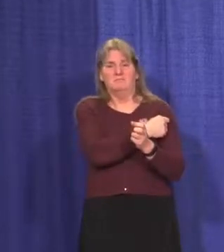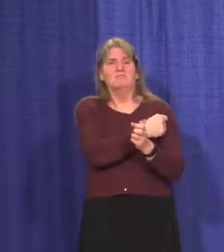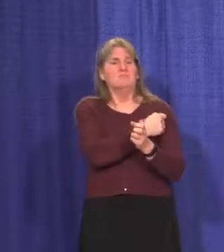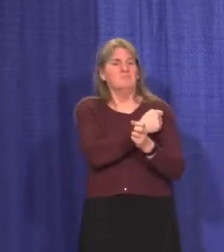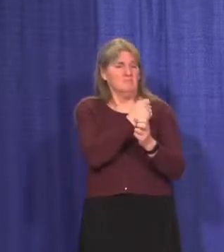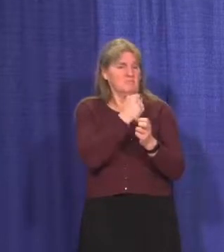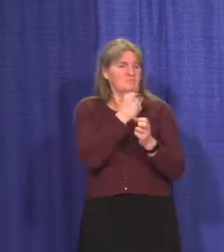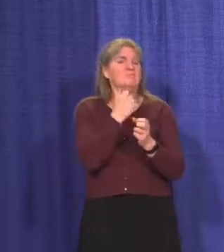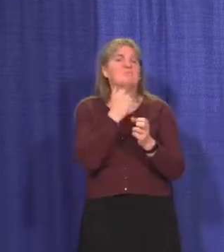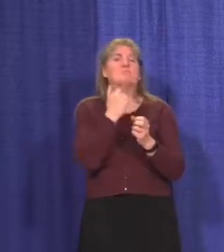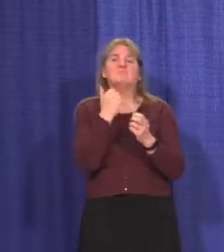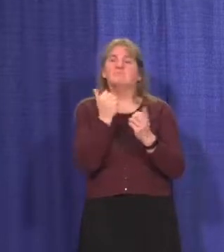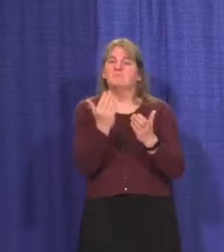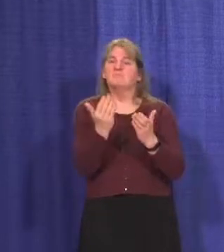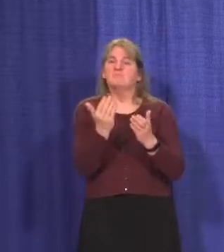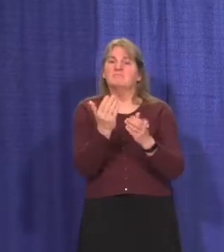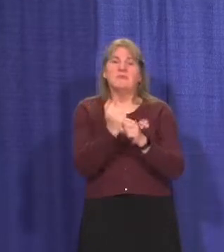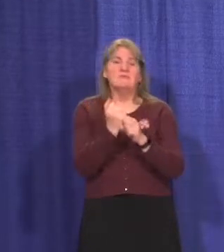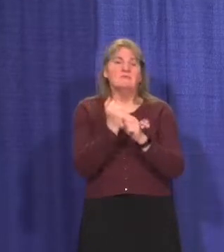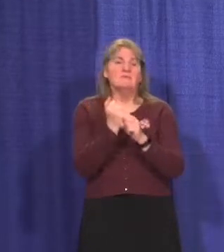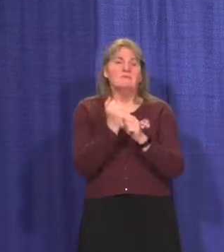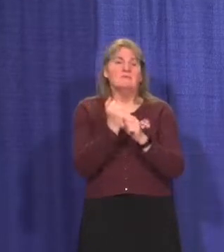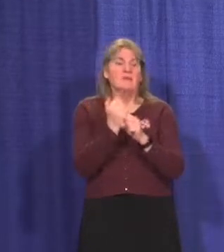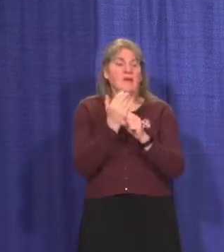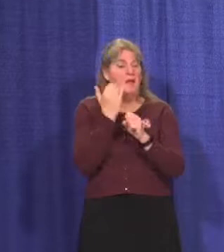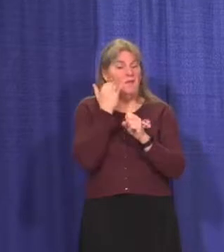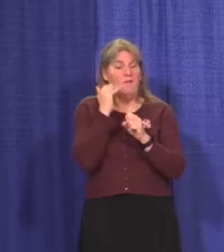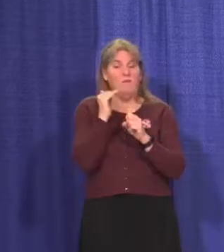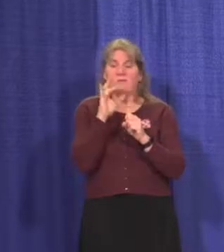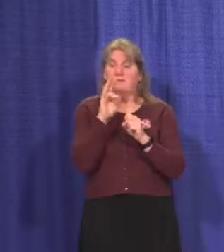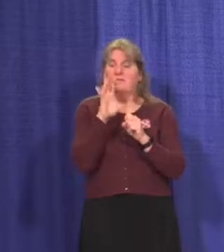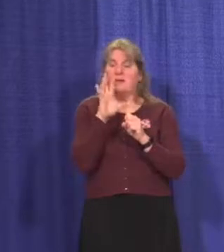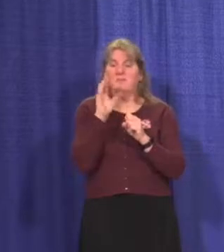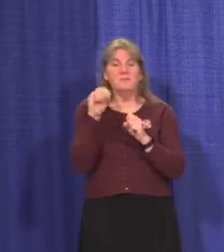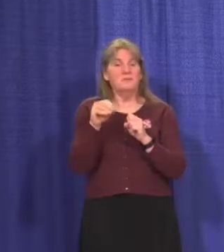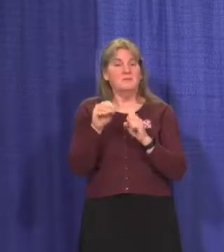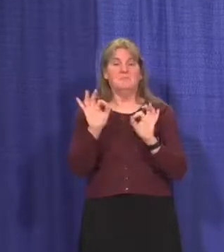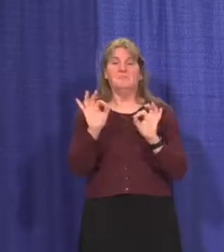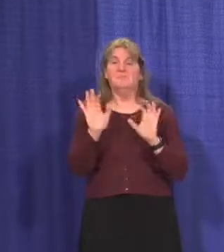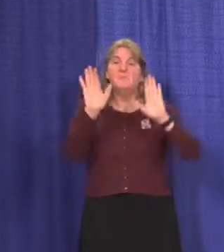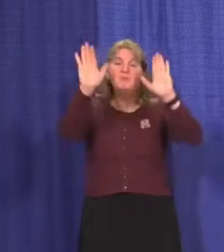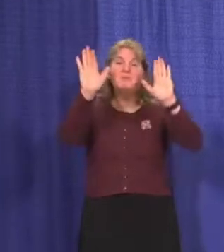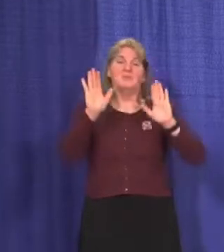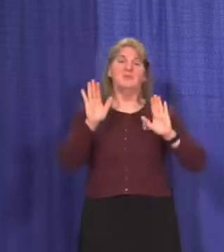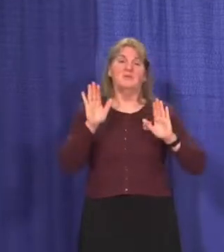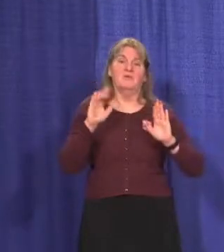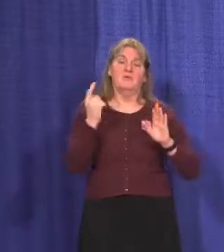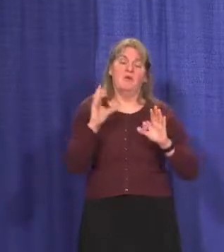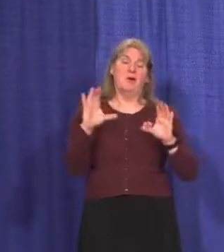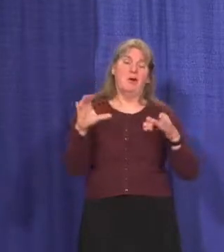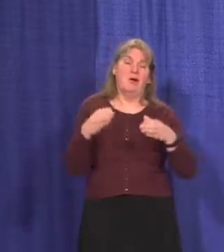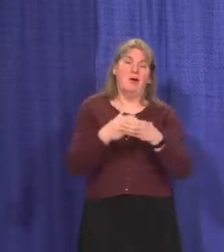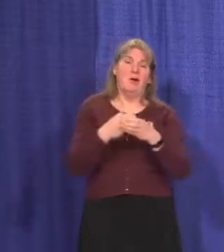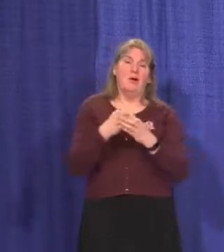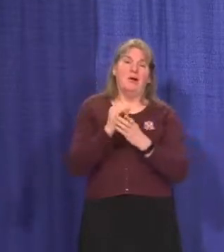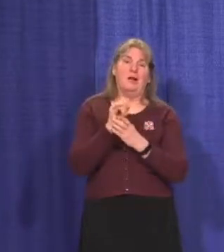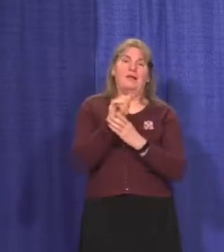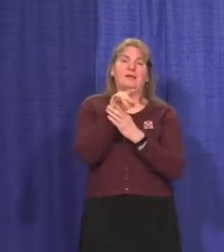beyond 75 percent that is even better.